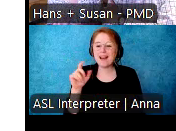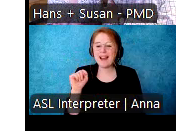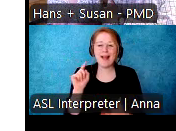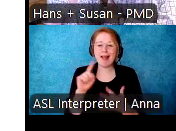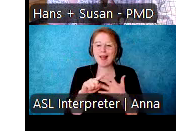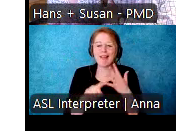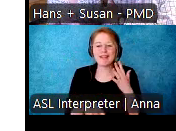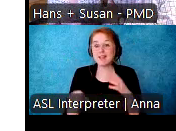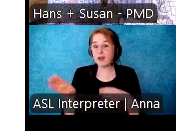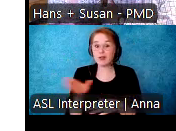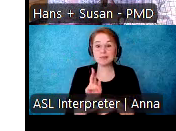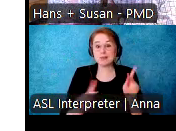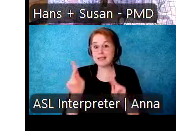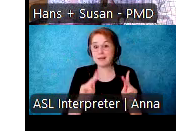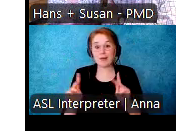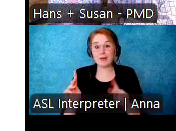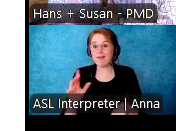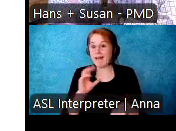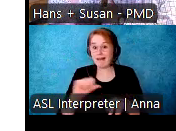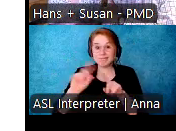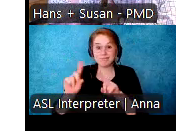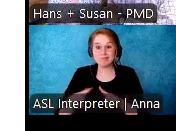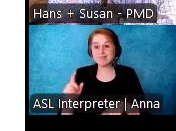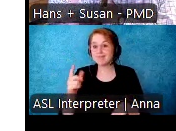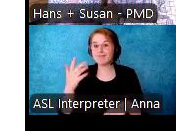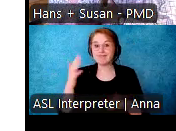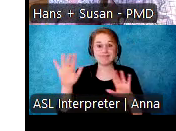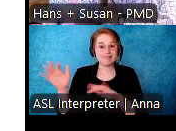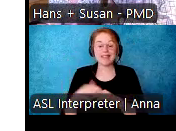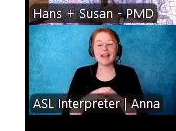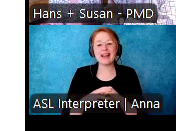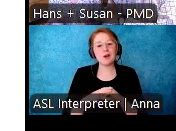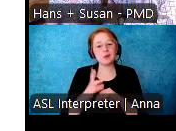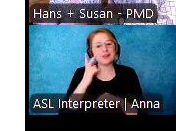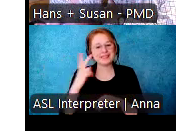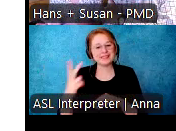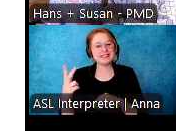of life throughout the day while they're working. And we see in our stats that it's equal between desktop